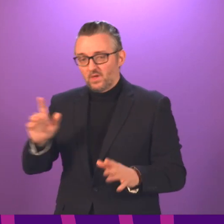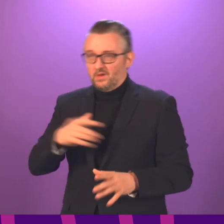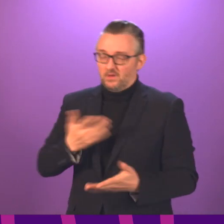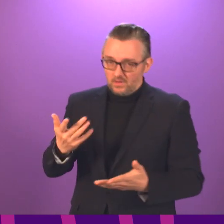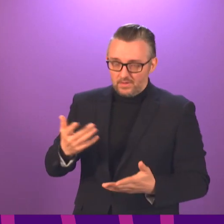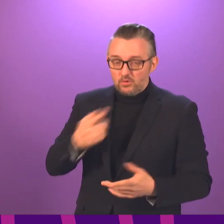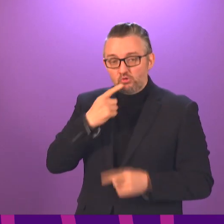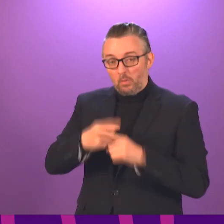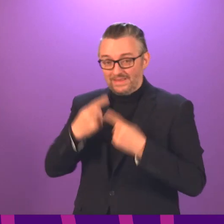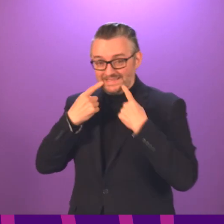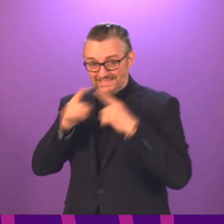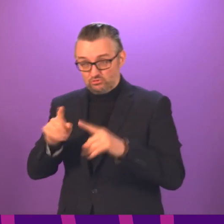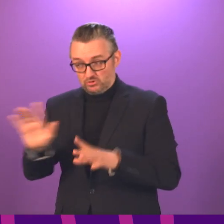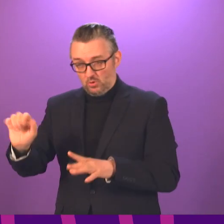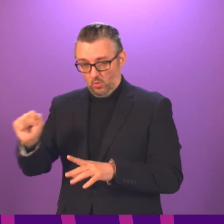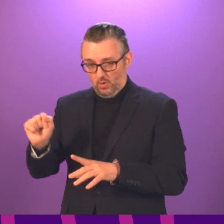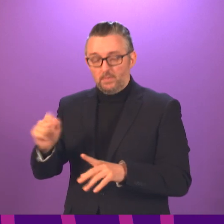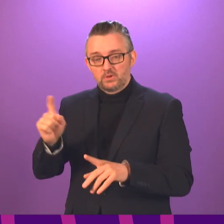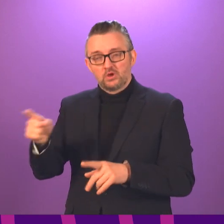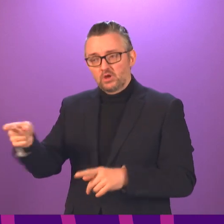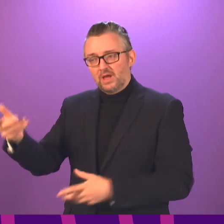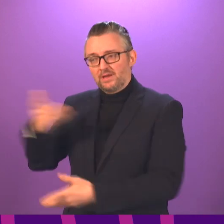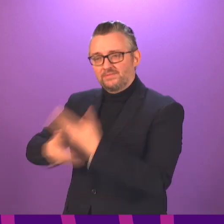directly in a second but, with the greatest respect, Willie Rennie’s overall characterisation